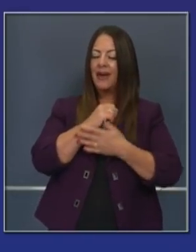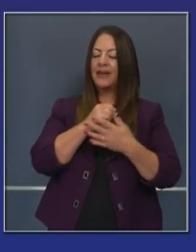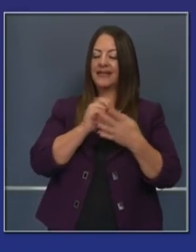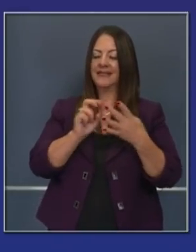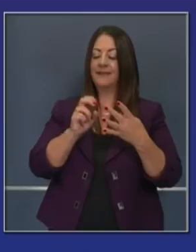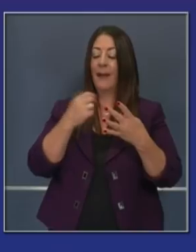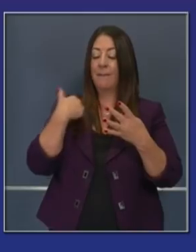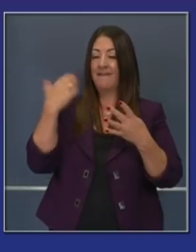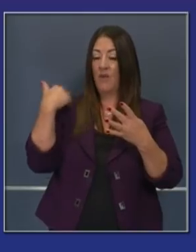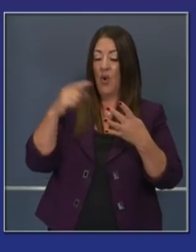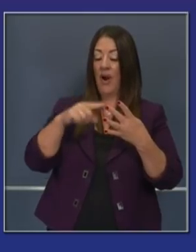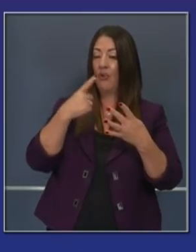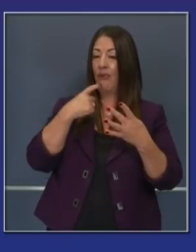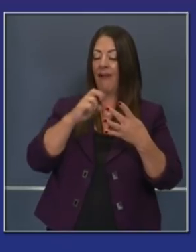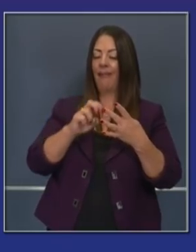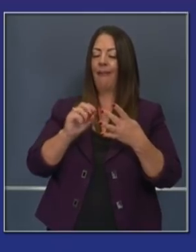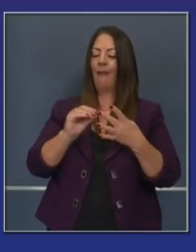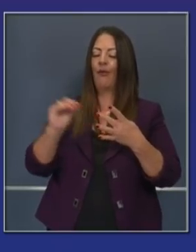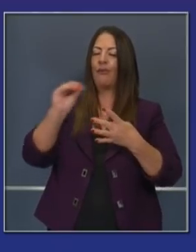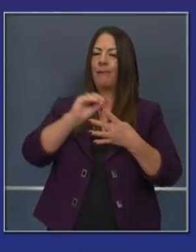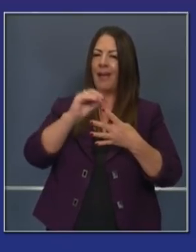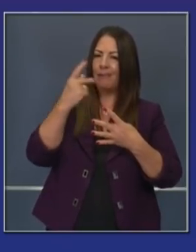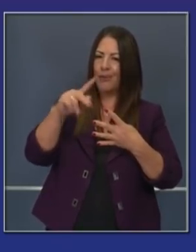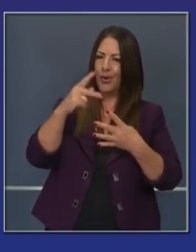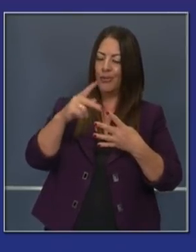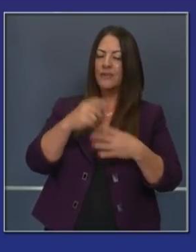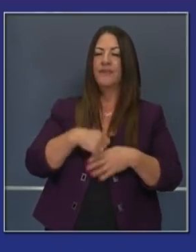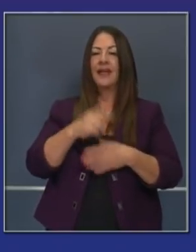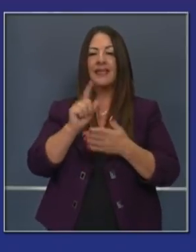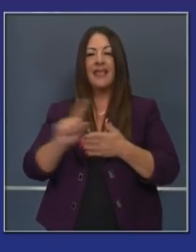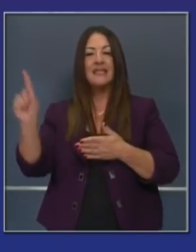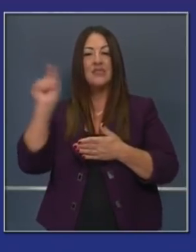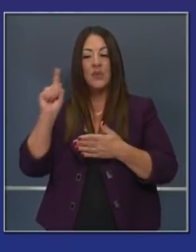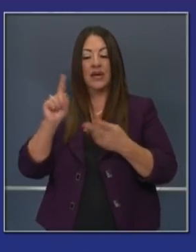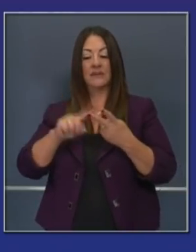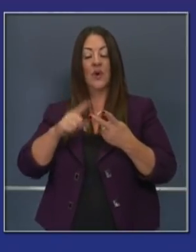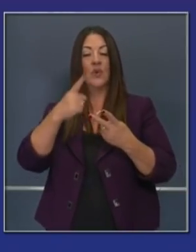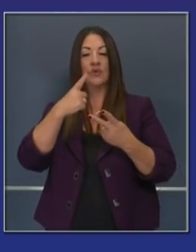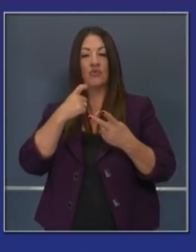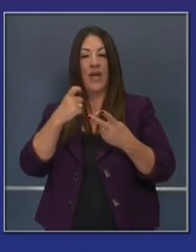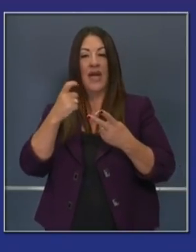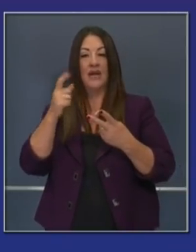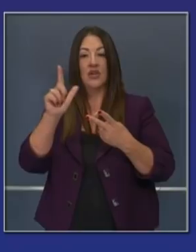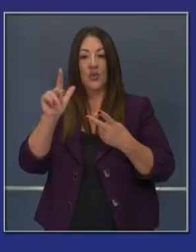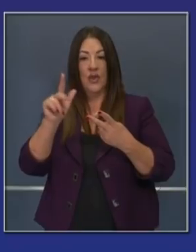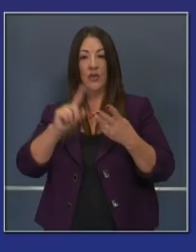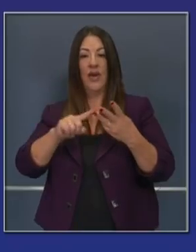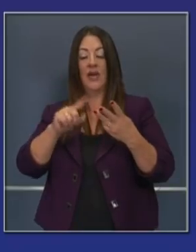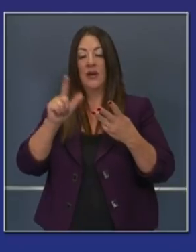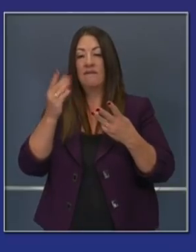TO PURPLE. WE SAW THAT WAS TWO COUNTIES THAT ACTUALLY MOVED BACK FROM